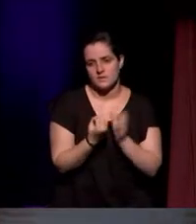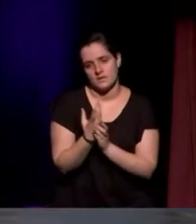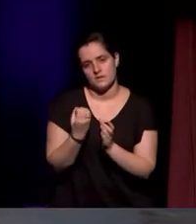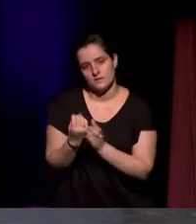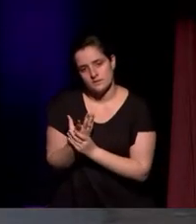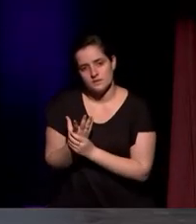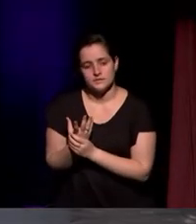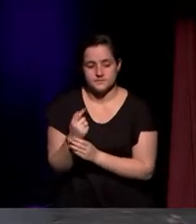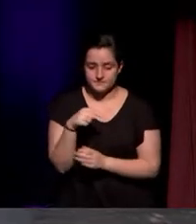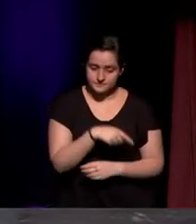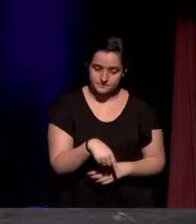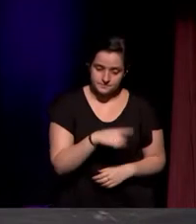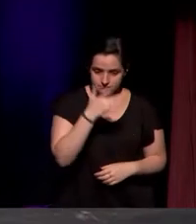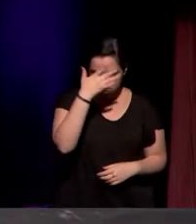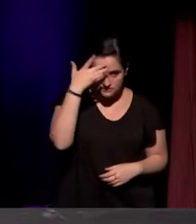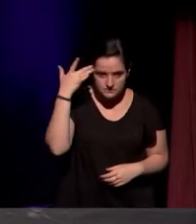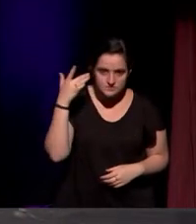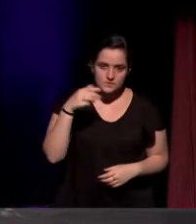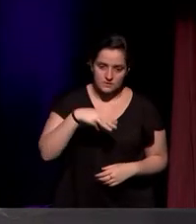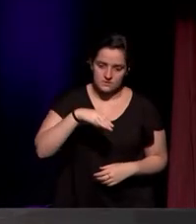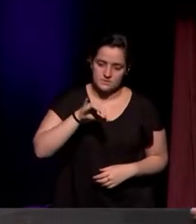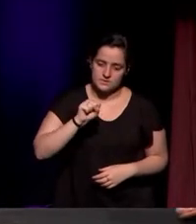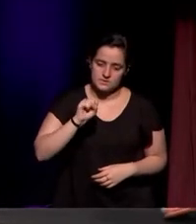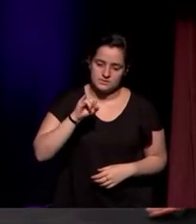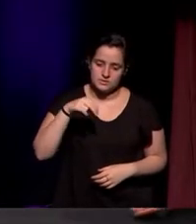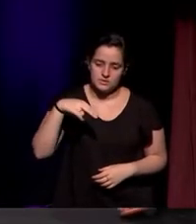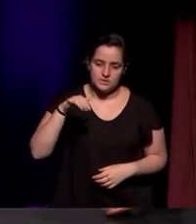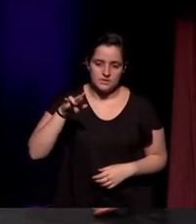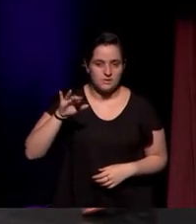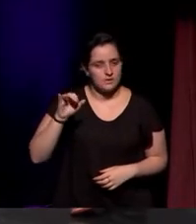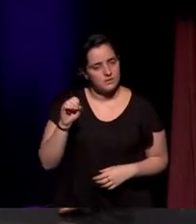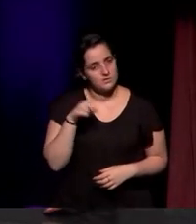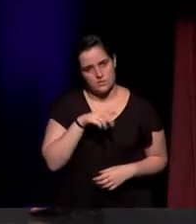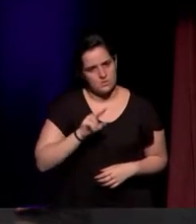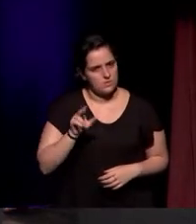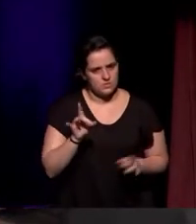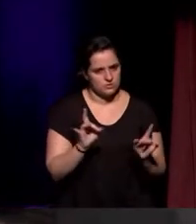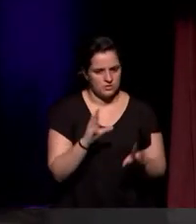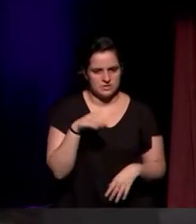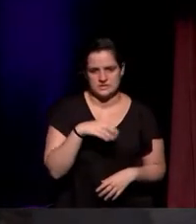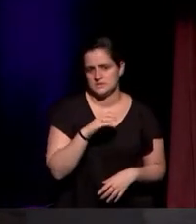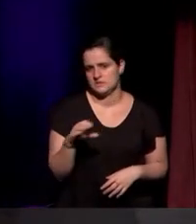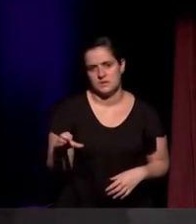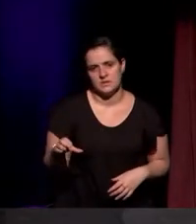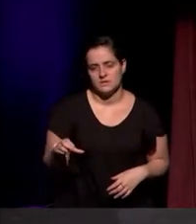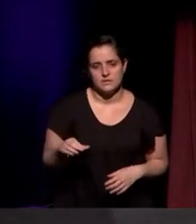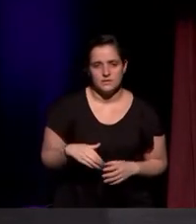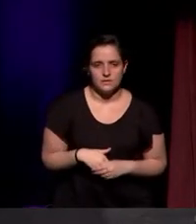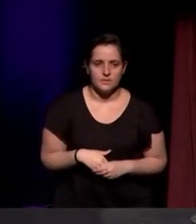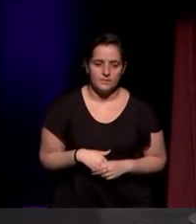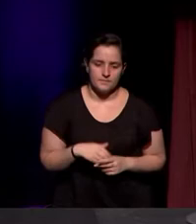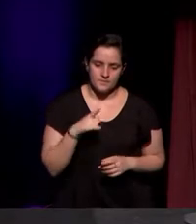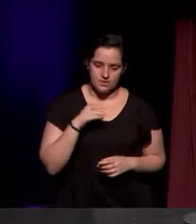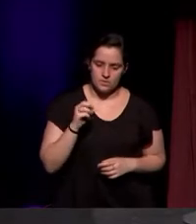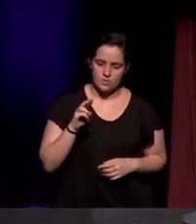These missionaries were not just… they were Christians, Catholic Christians, Orthodox Christians